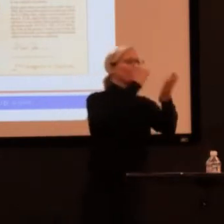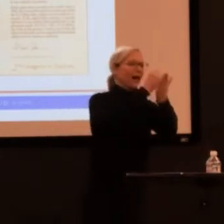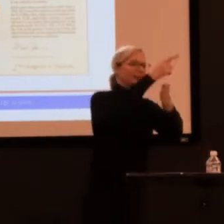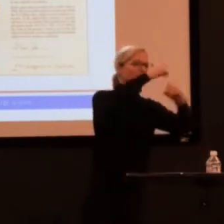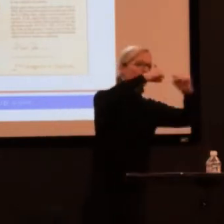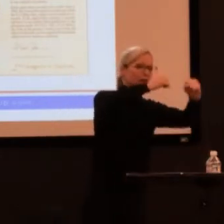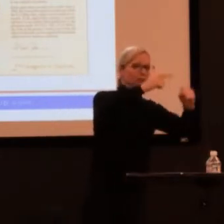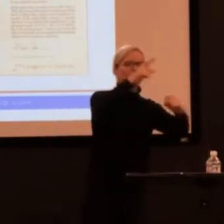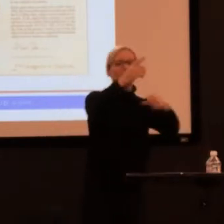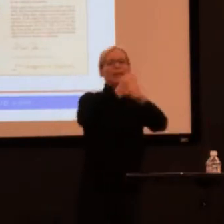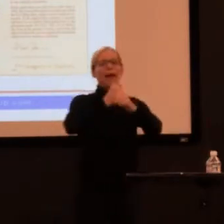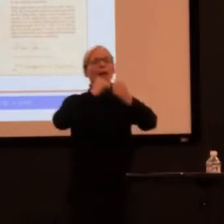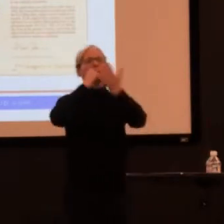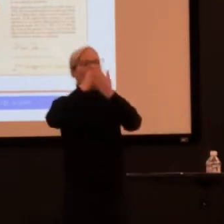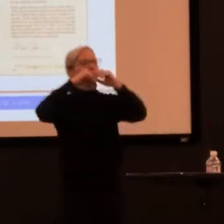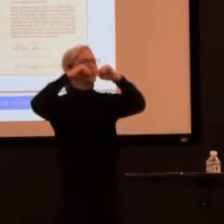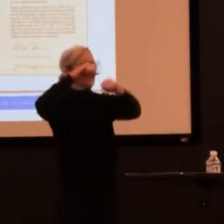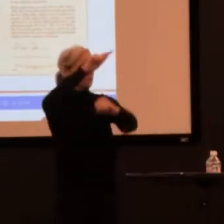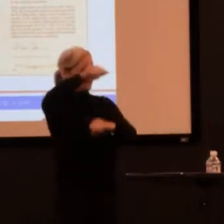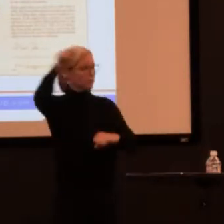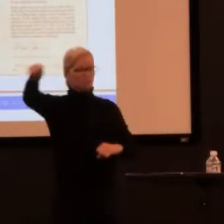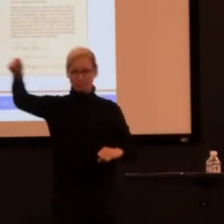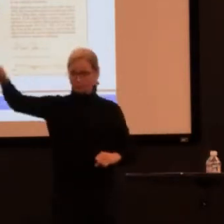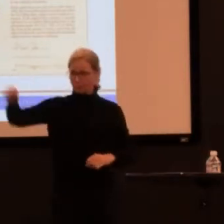I think the second point is probably the most important.